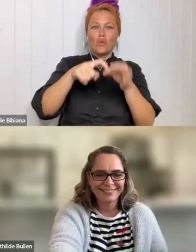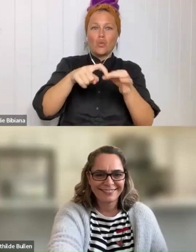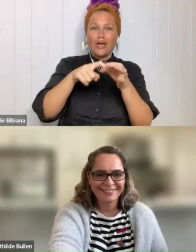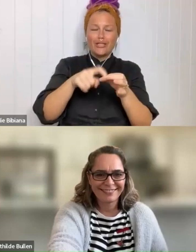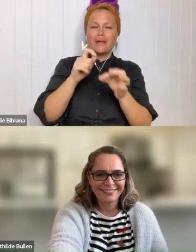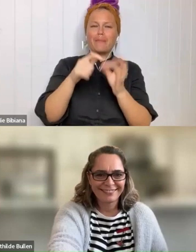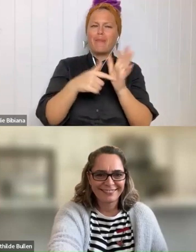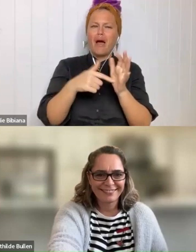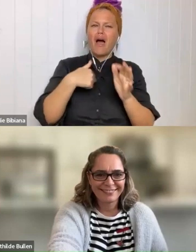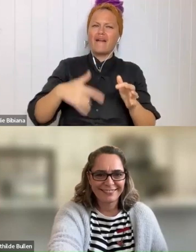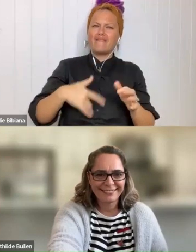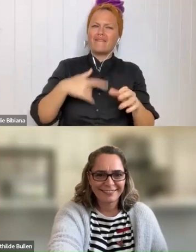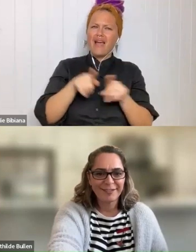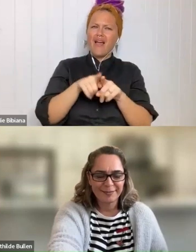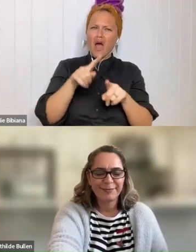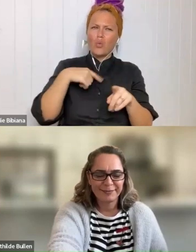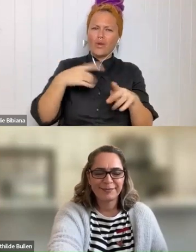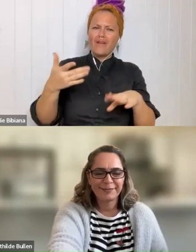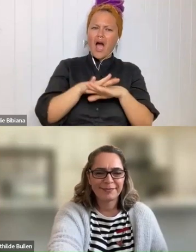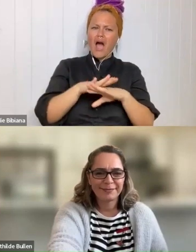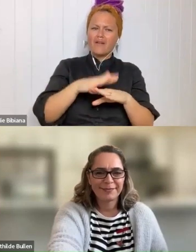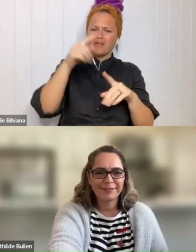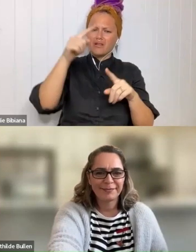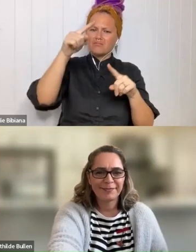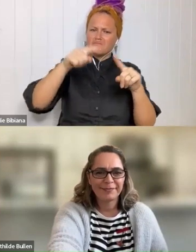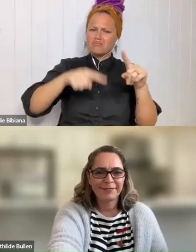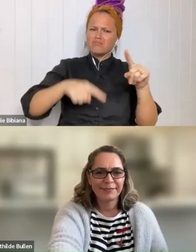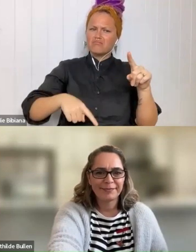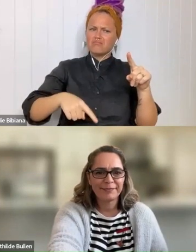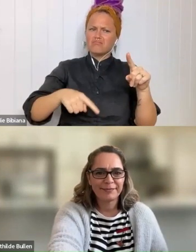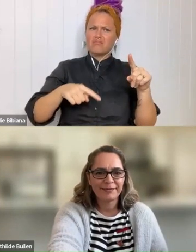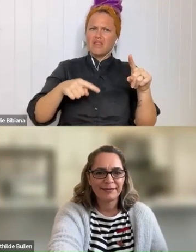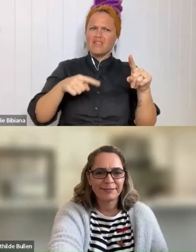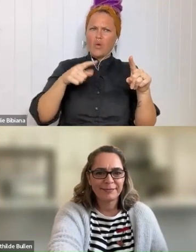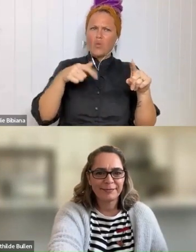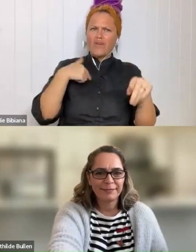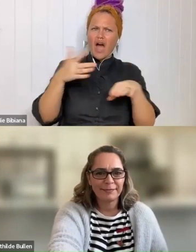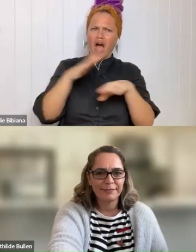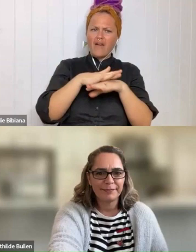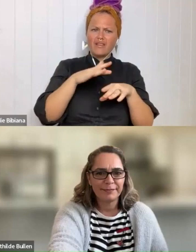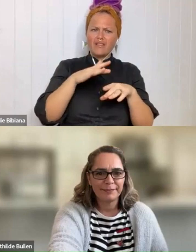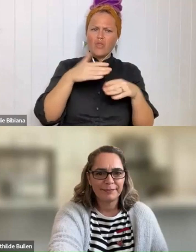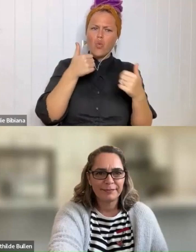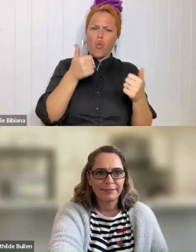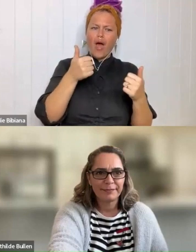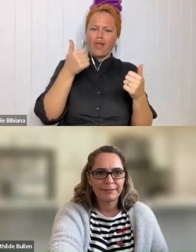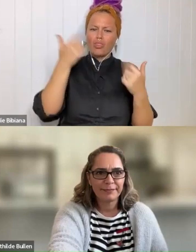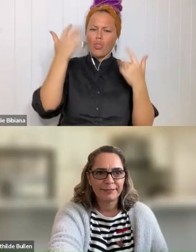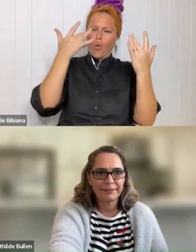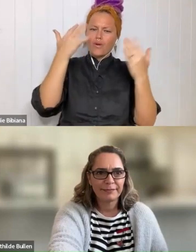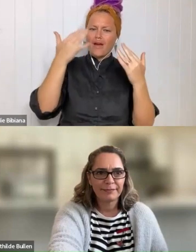we've covered so, so much that we've actually covered all of those well thought out questions that we developed in the pre in